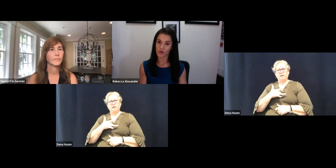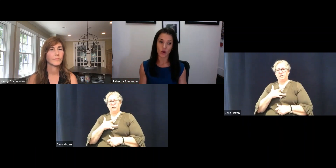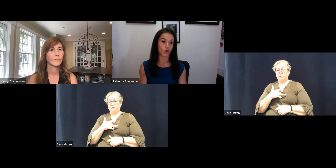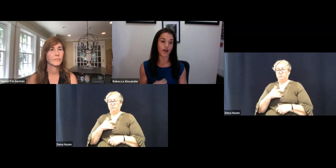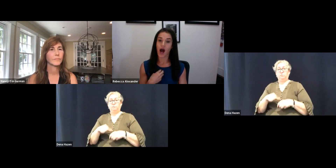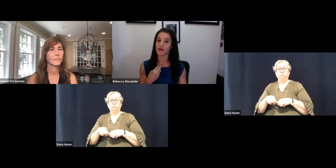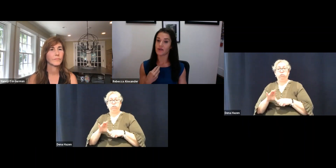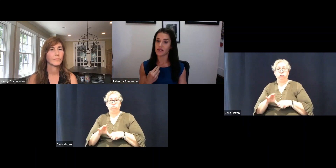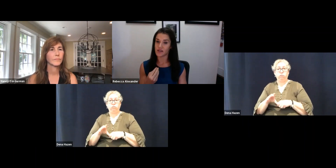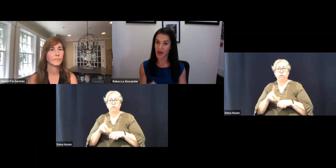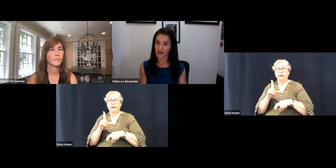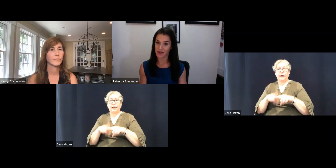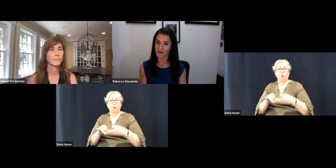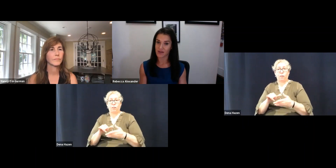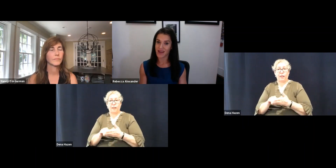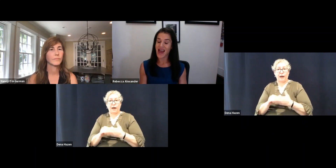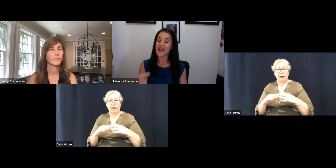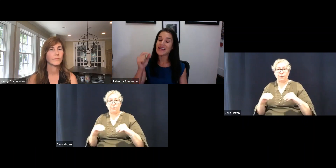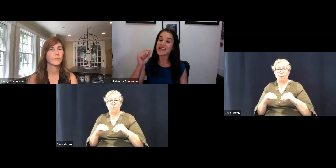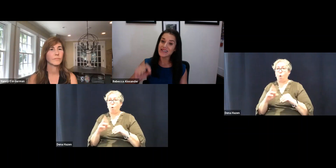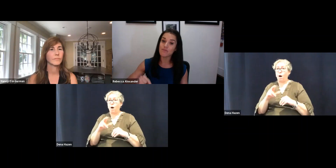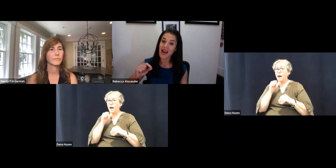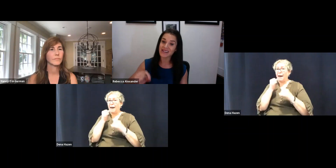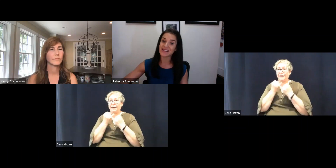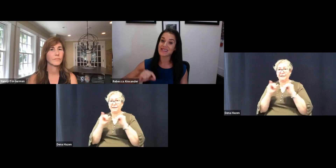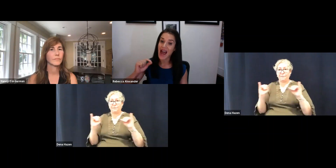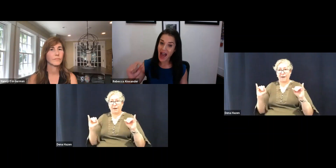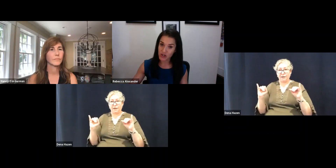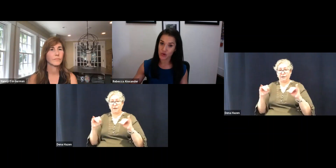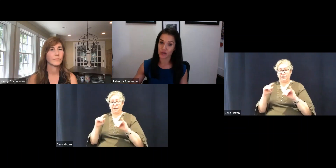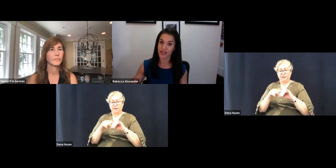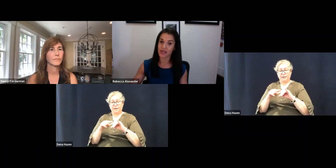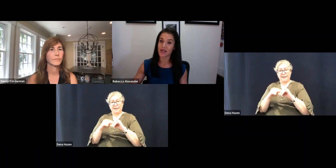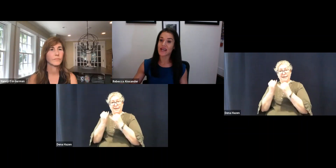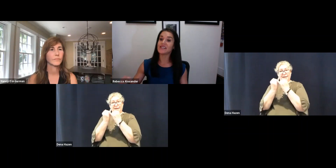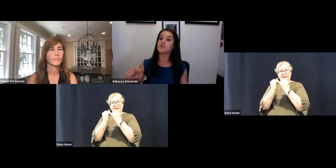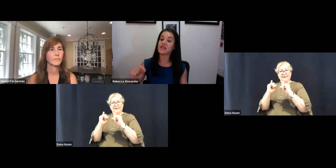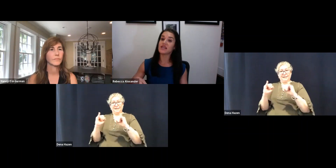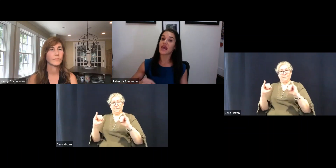or that we're not independent. And independence actually is being